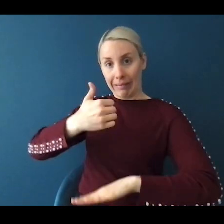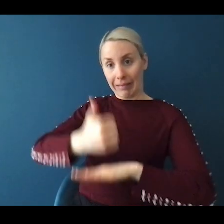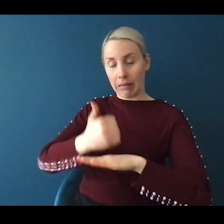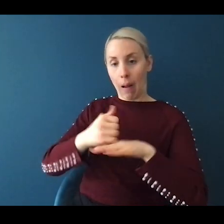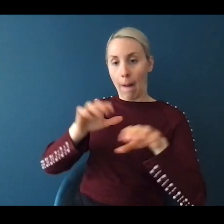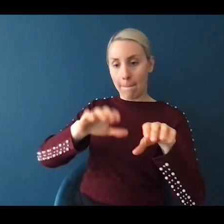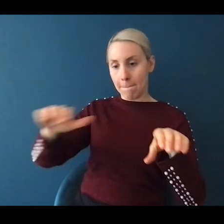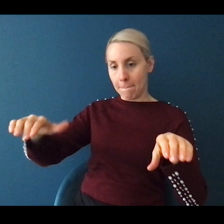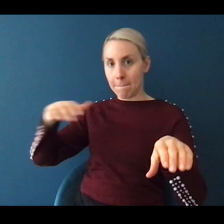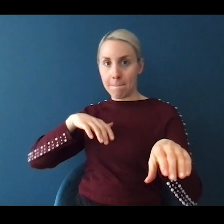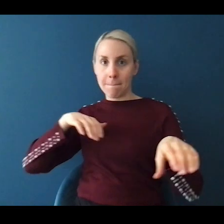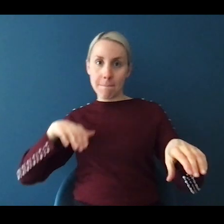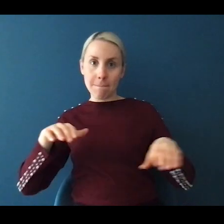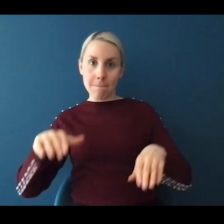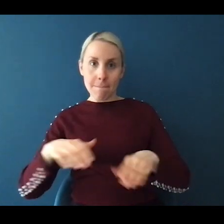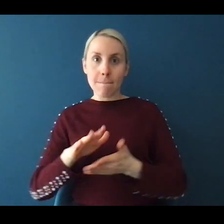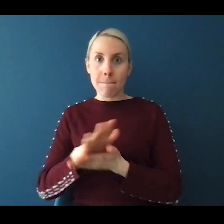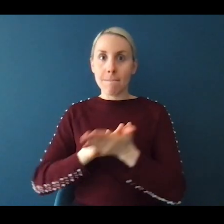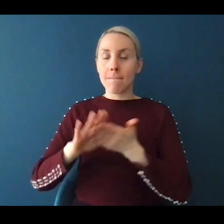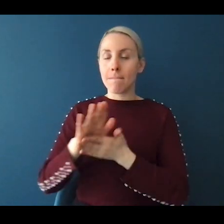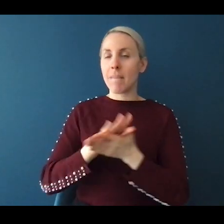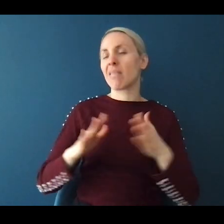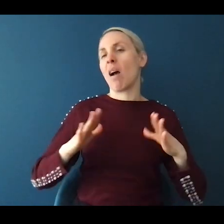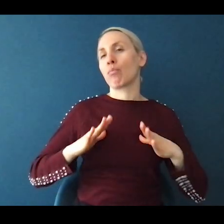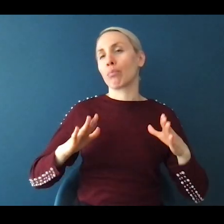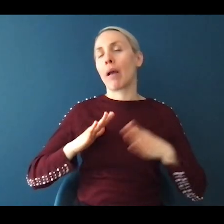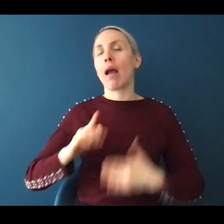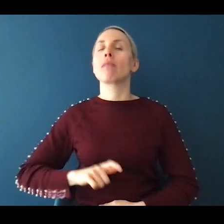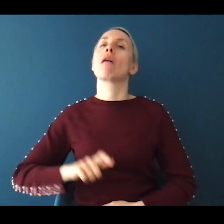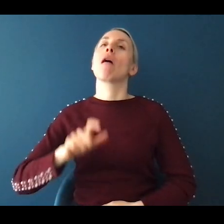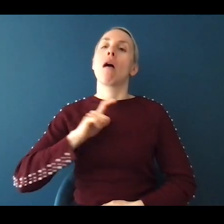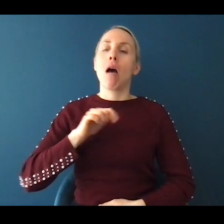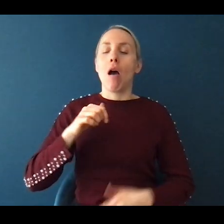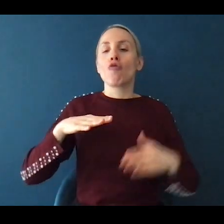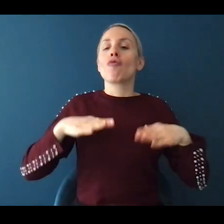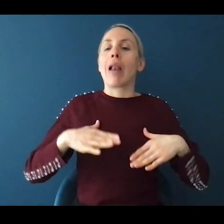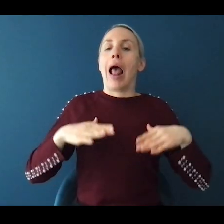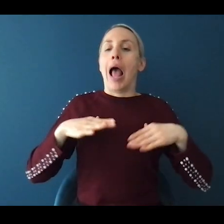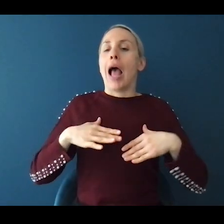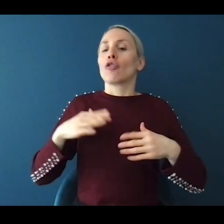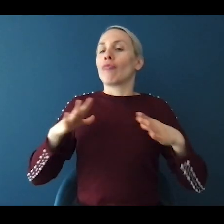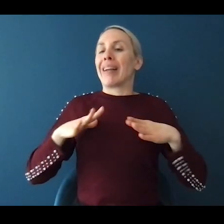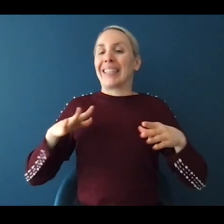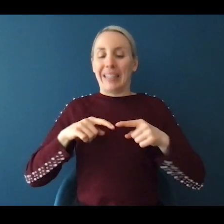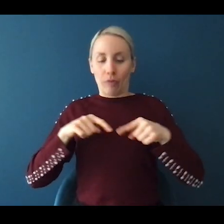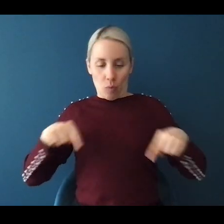before or kind of like find ways where you kind of how to relax in these kind of situations.